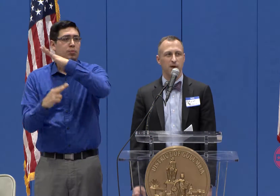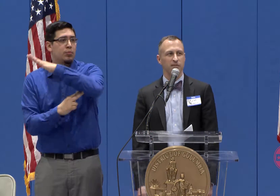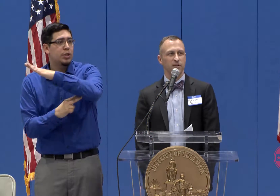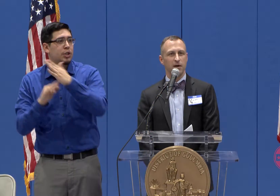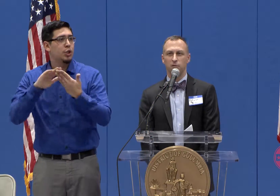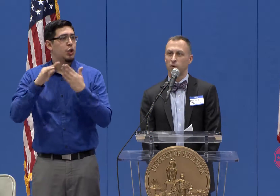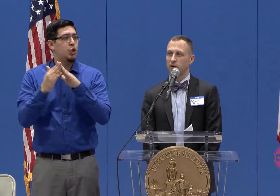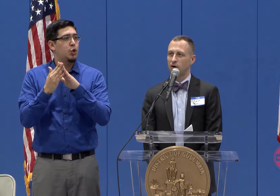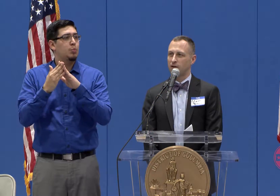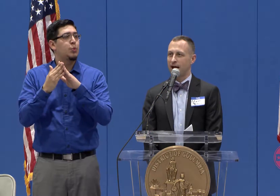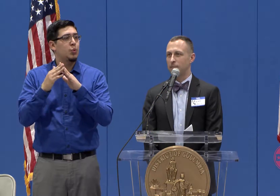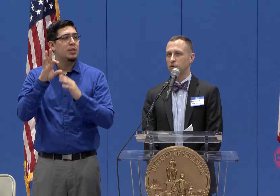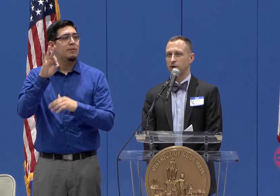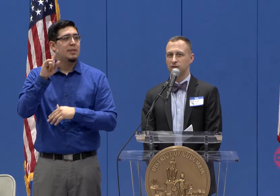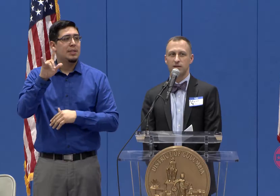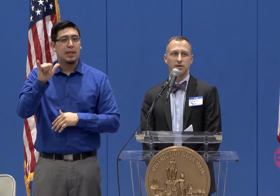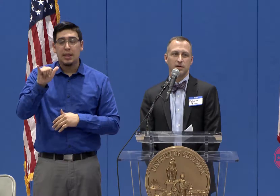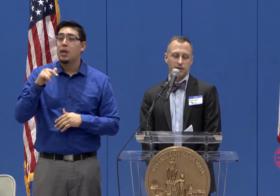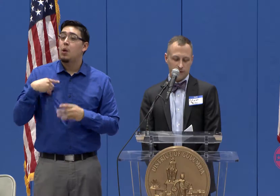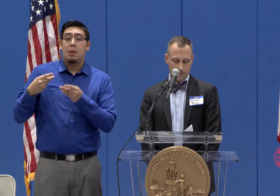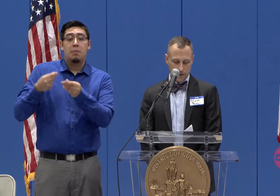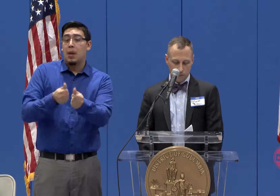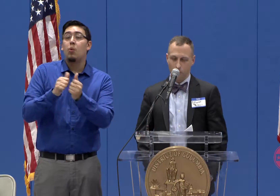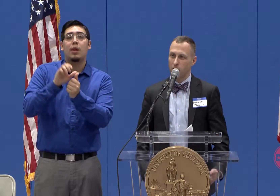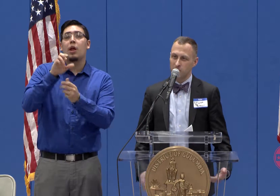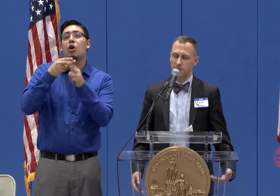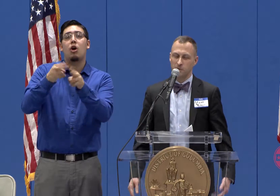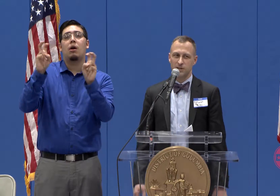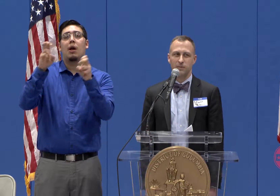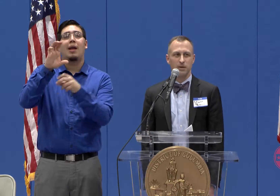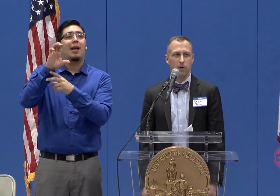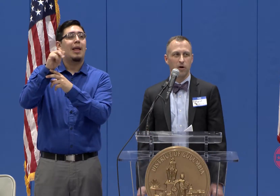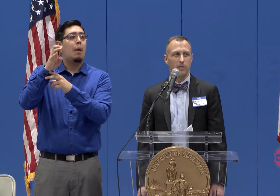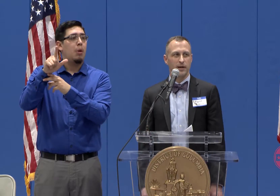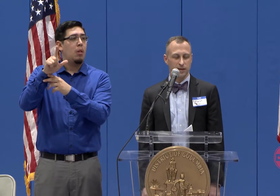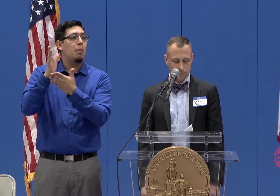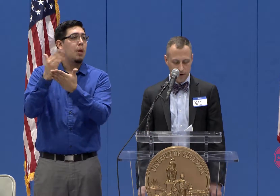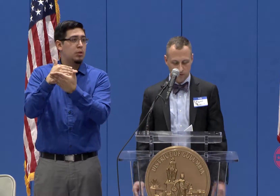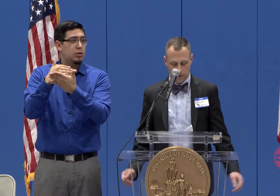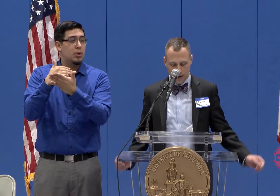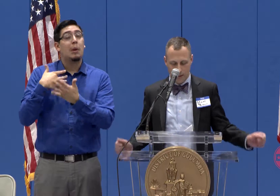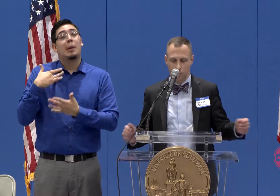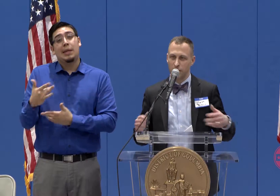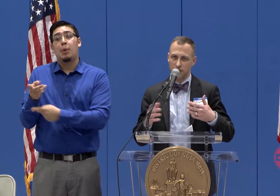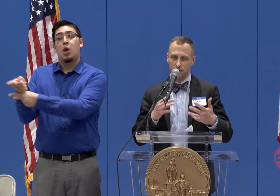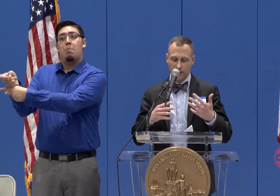PAY FOR THAT WITH WHAT WE CALL THE CAPITAL BUDGET AND WE TYPICALLY BORROW MONEY TO PAY FOR THE CAPITAL BUDGET BUT